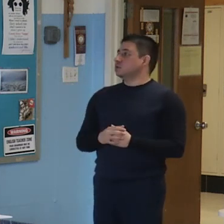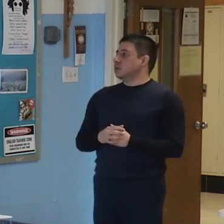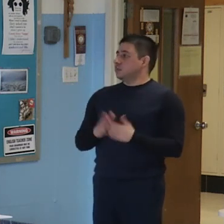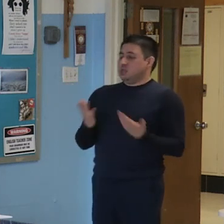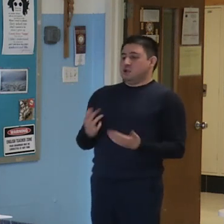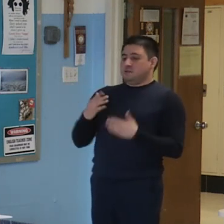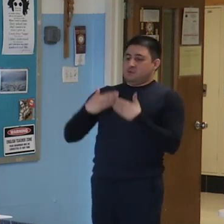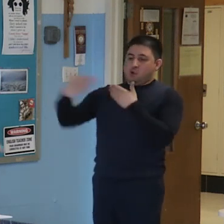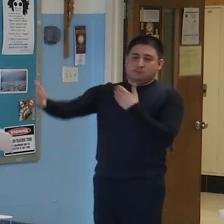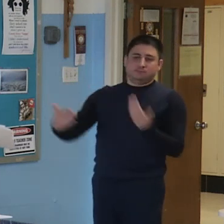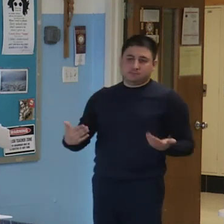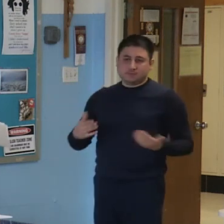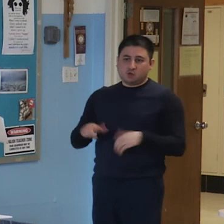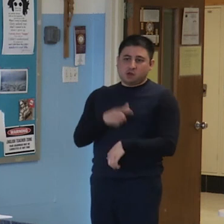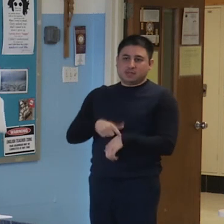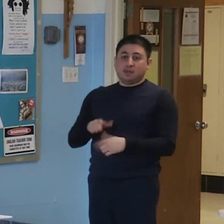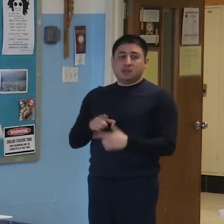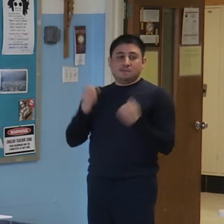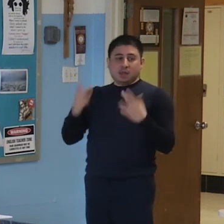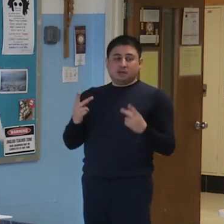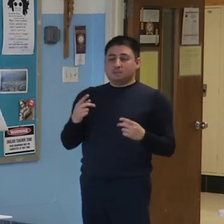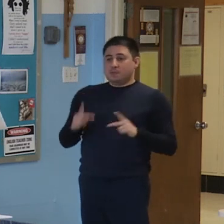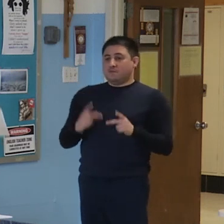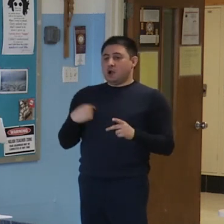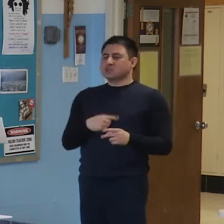us for so long, and so many people asked the perfect question which is, "what's next?"